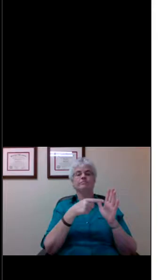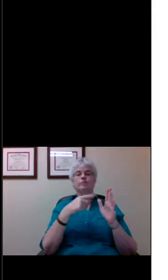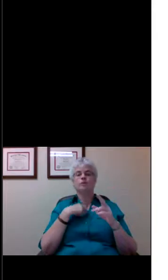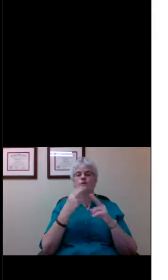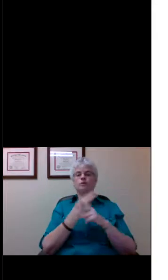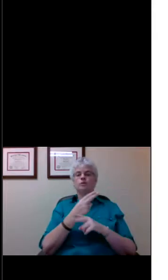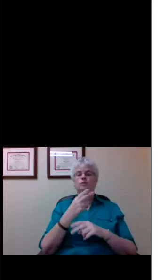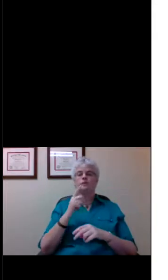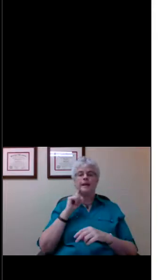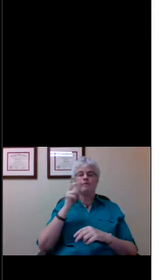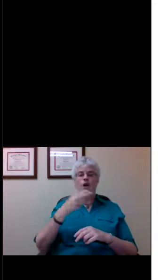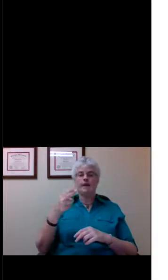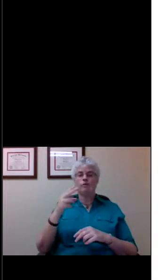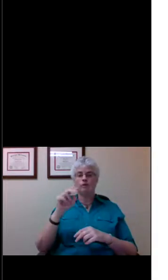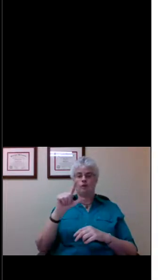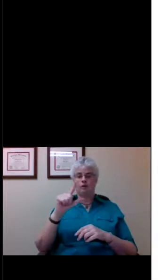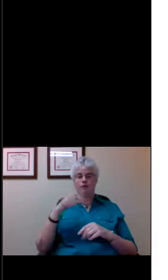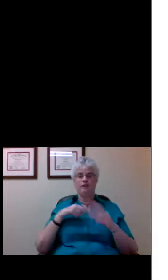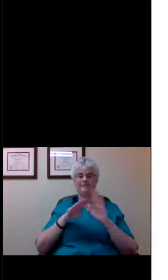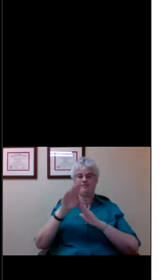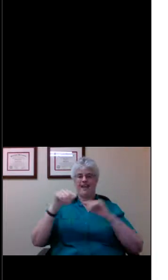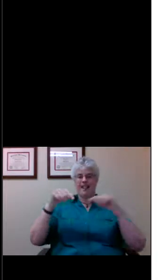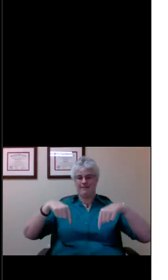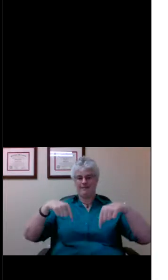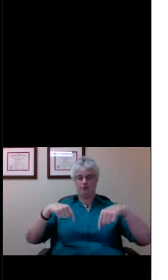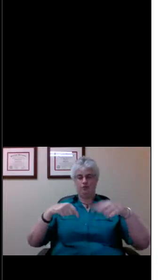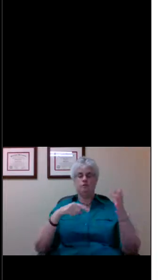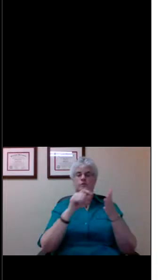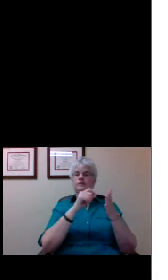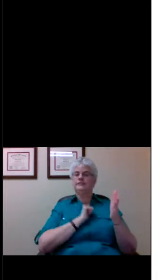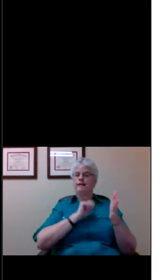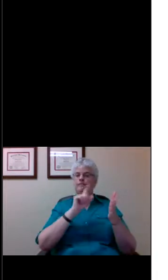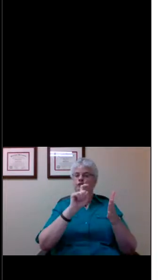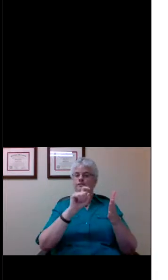self-assessment. And we used a Deaf and Hard-of-Hearing tool that we developed